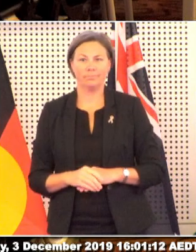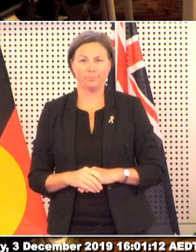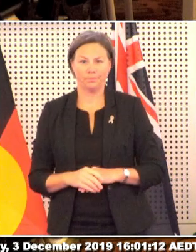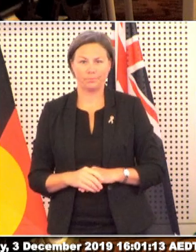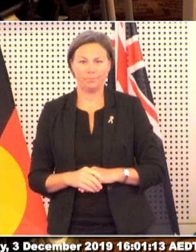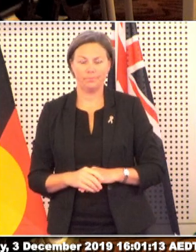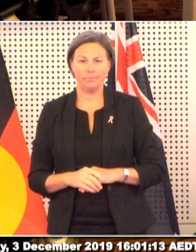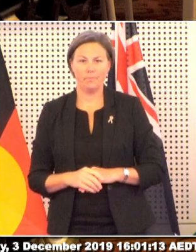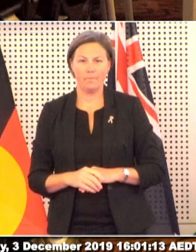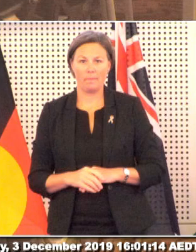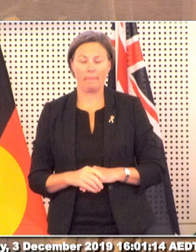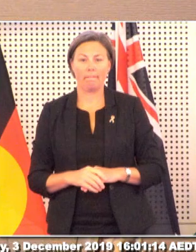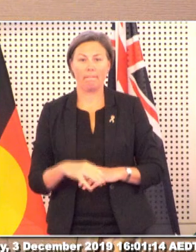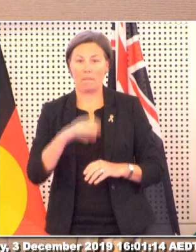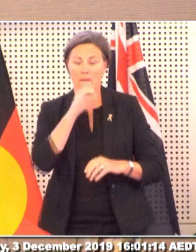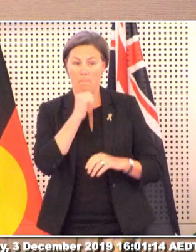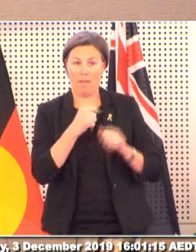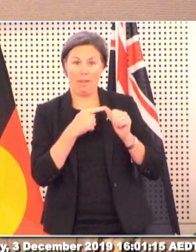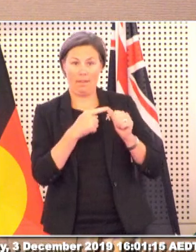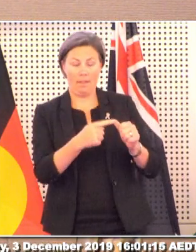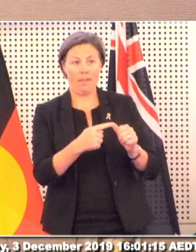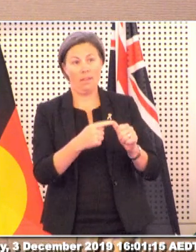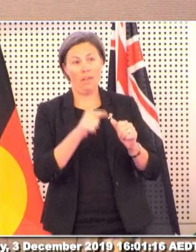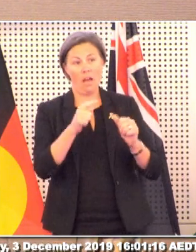The state and quality of the houses varies.